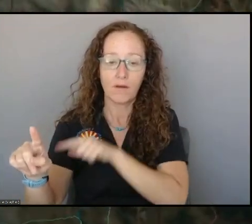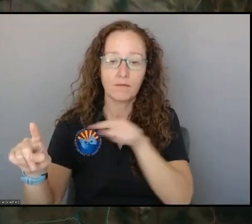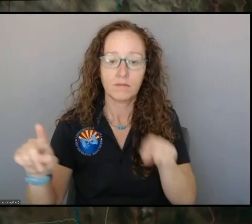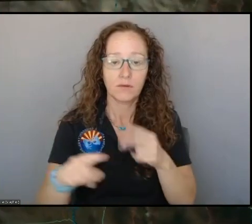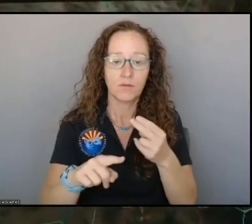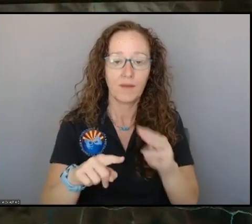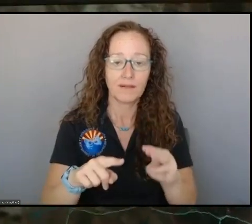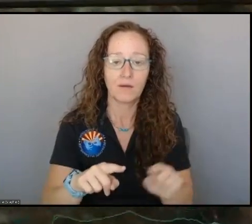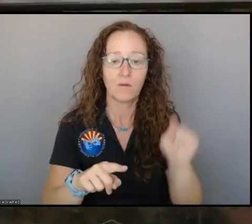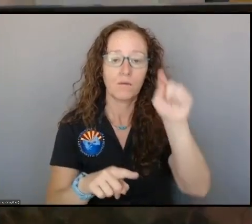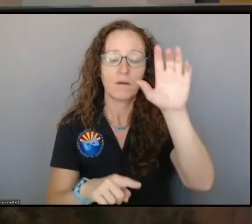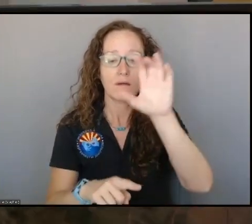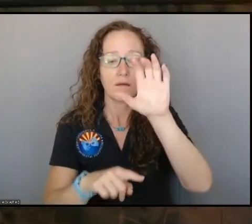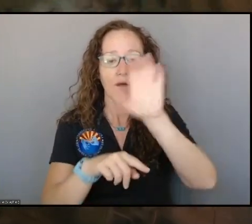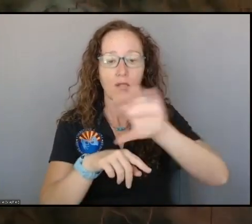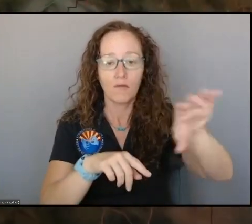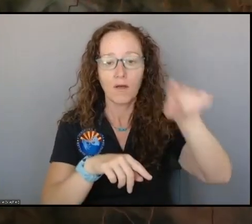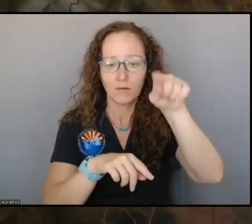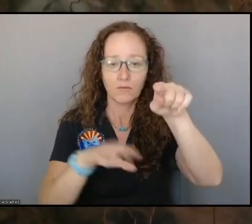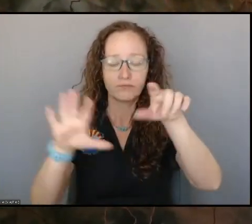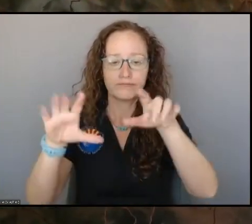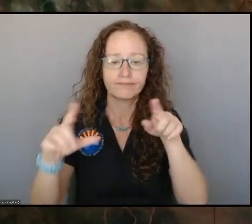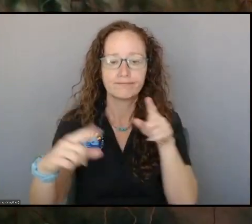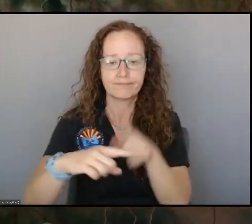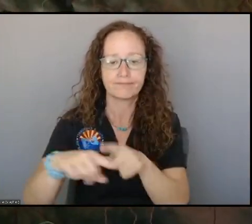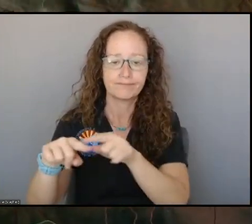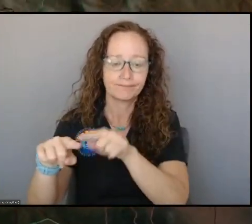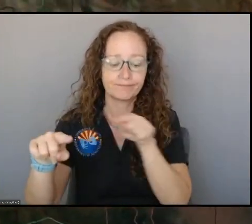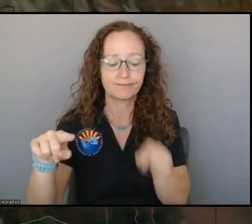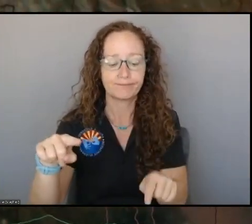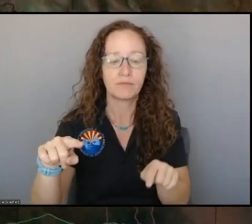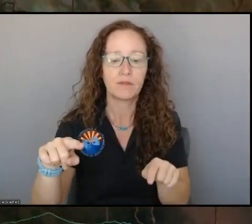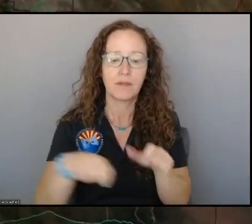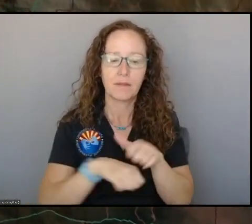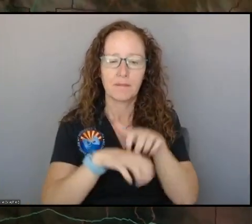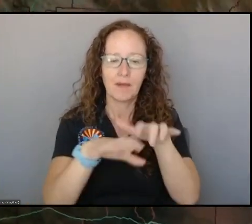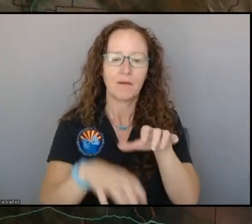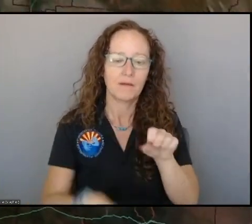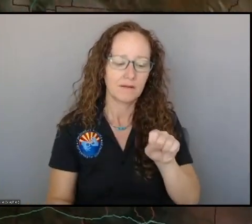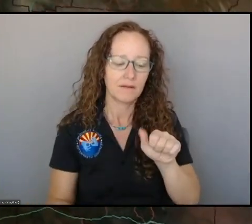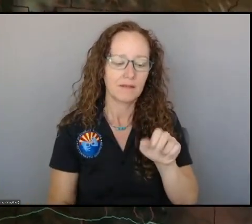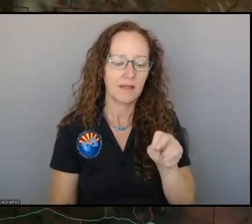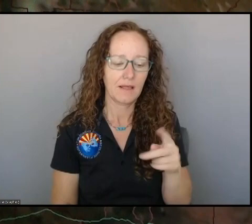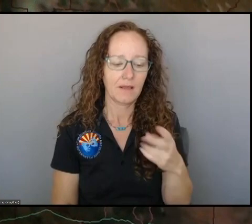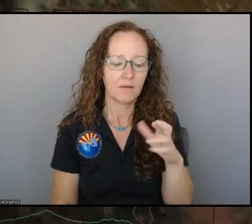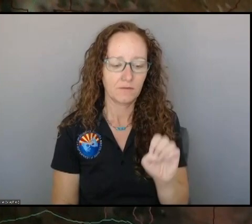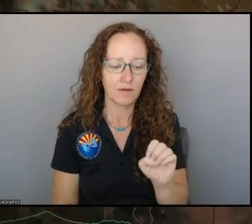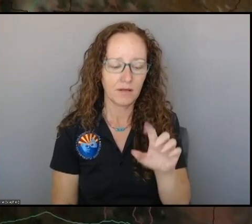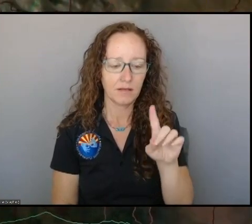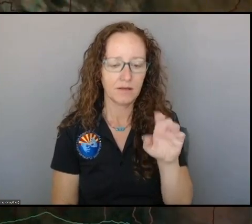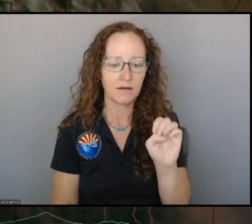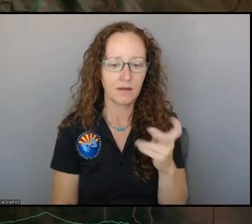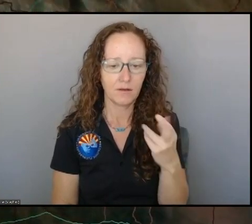Sangre de Cristos. White Sands National Monument down there shows up really nicely on this true